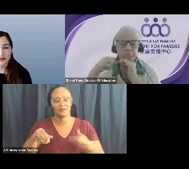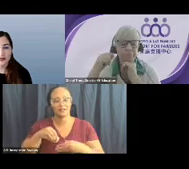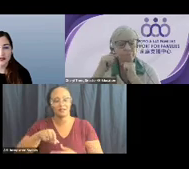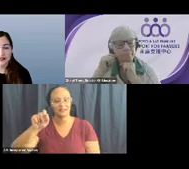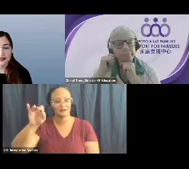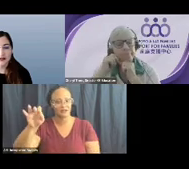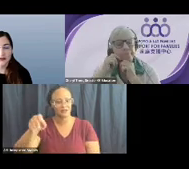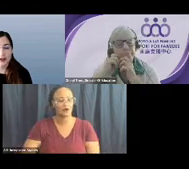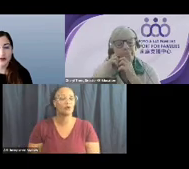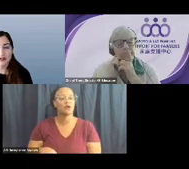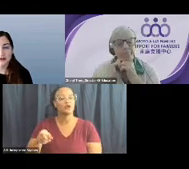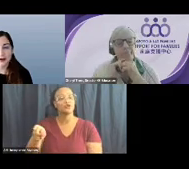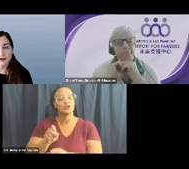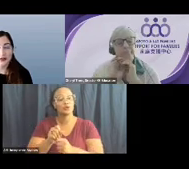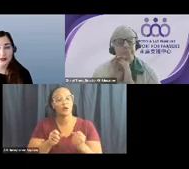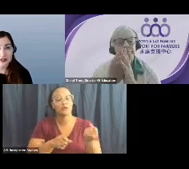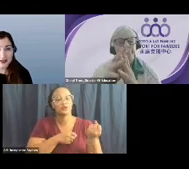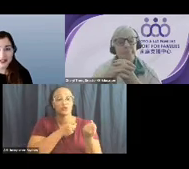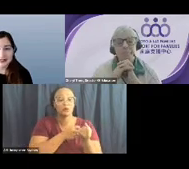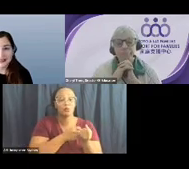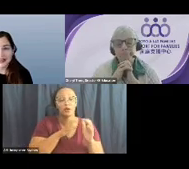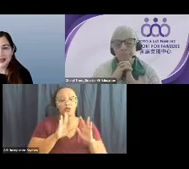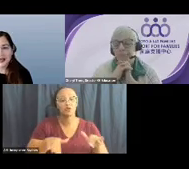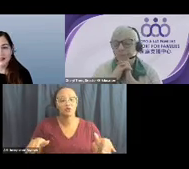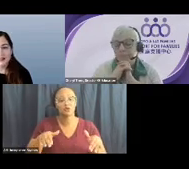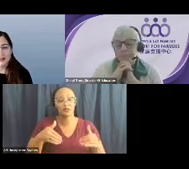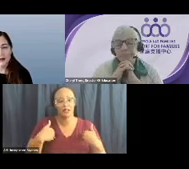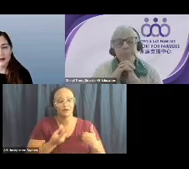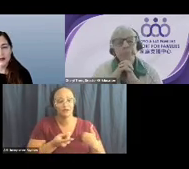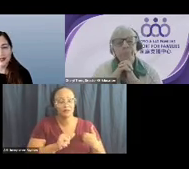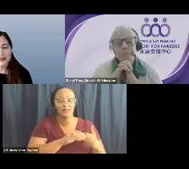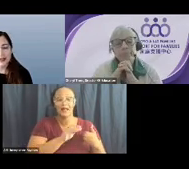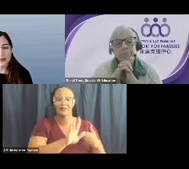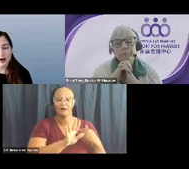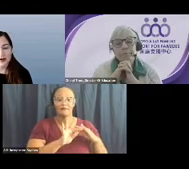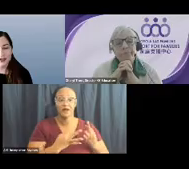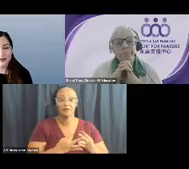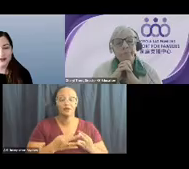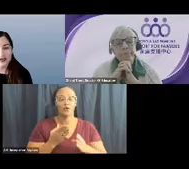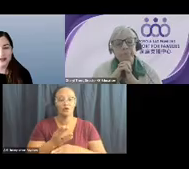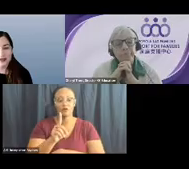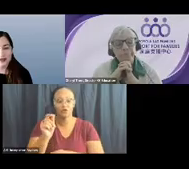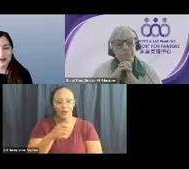with disabilities and their families for over two decades and sees local and state partnerships as